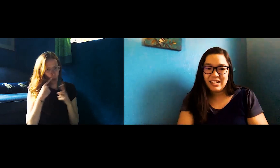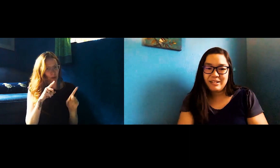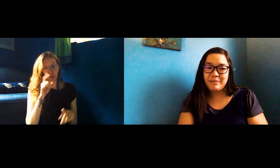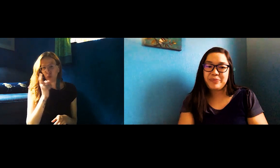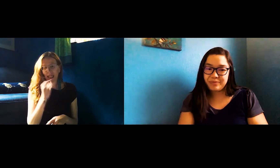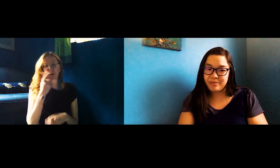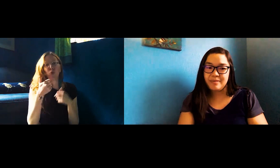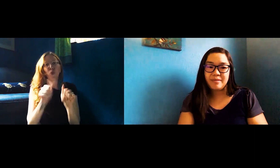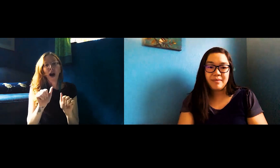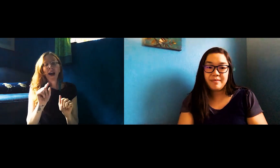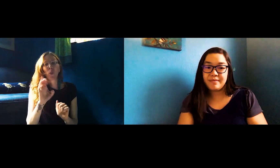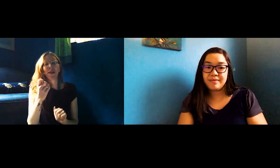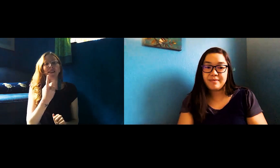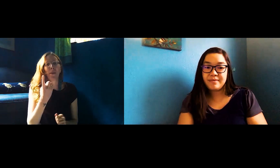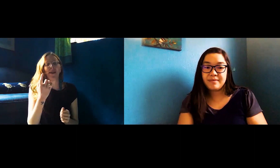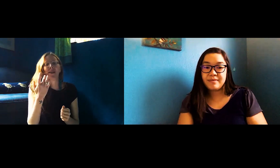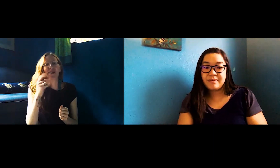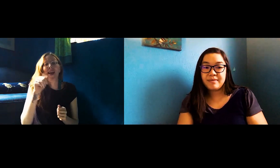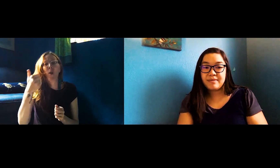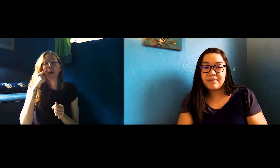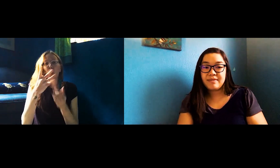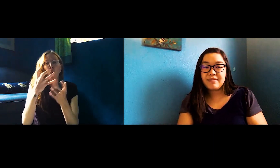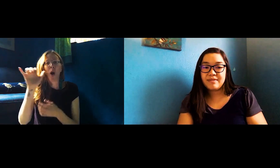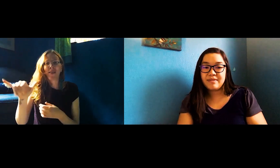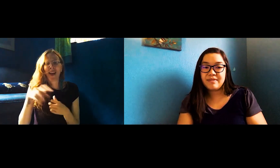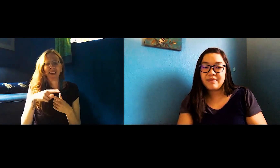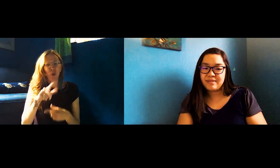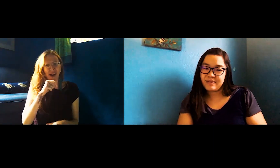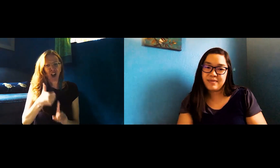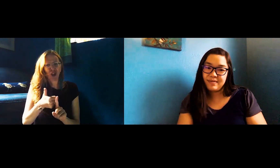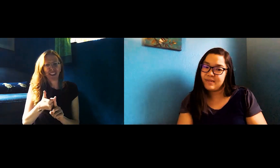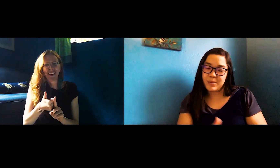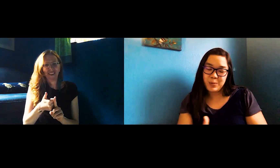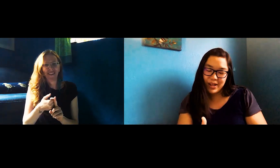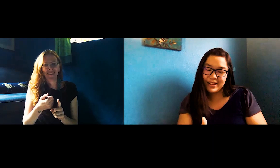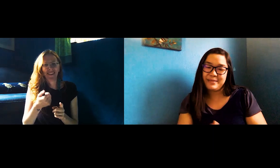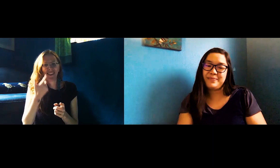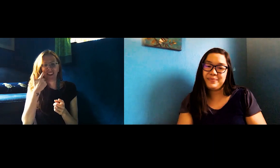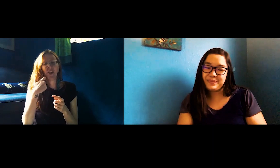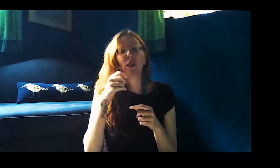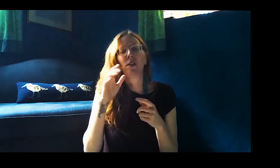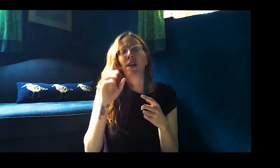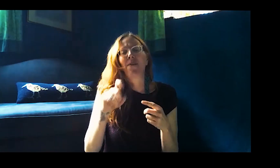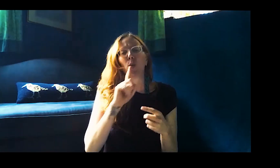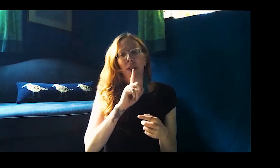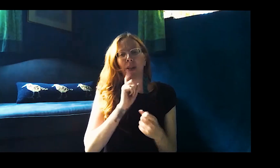I mean, you can try to be. If you want to emulate somebody else you end up not being who you are.